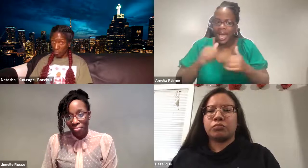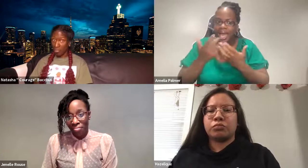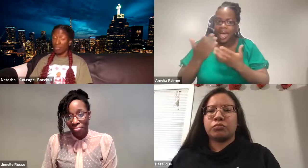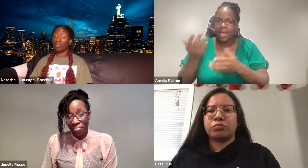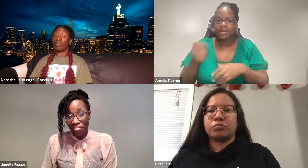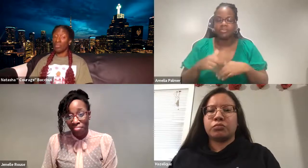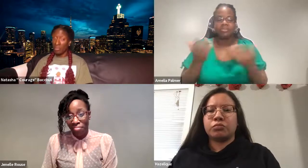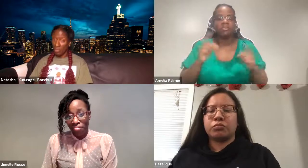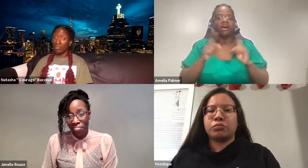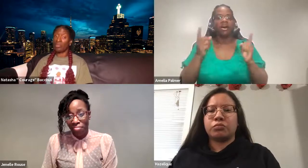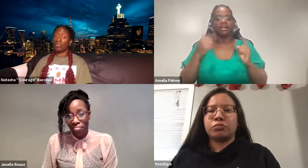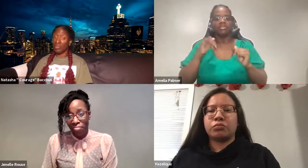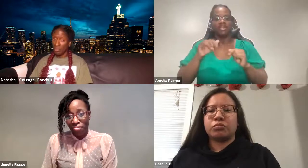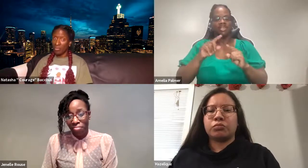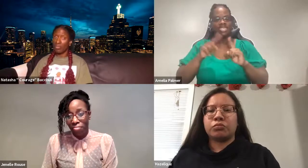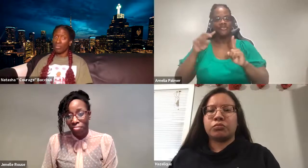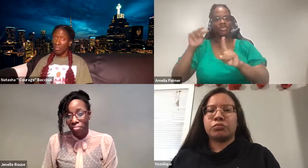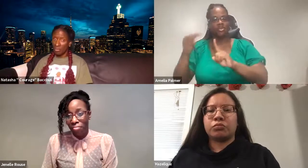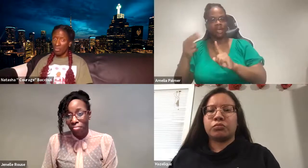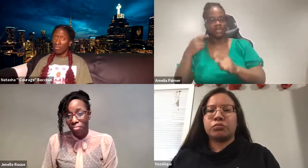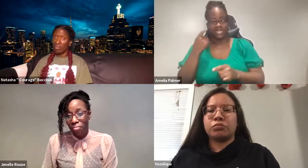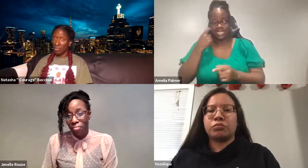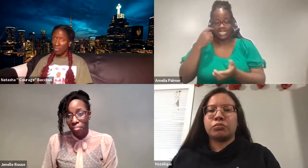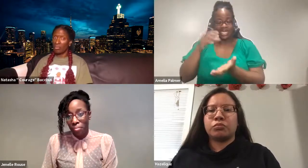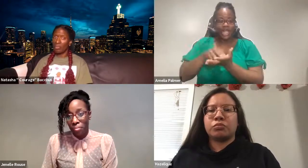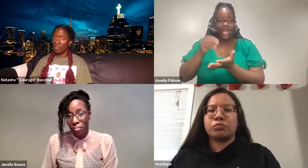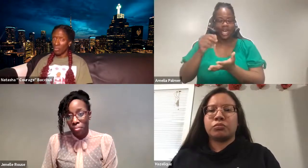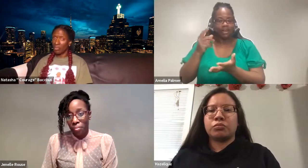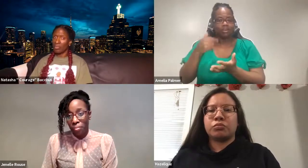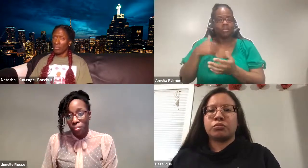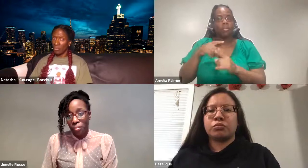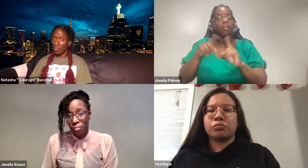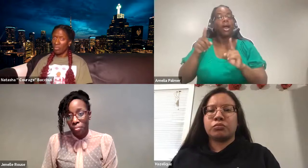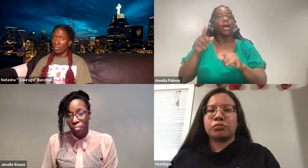but i had no exposure of BASL until i went to gallaudet university.